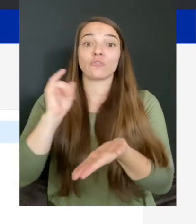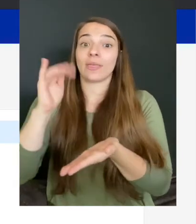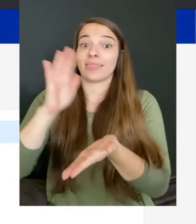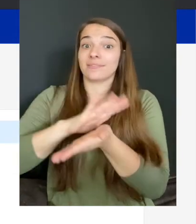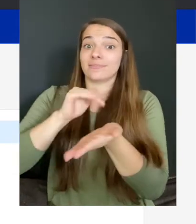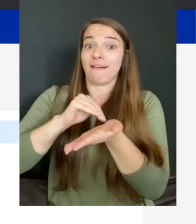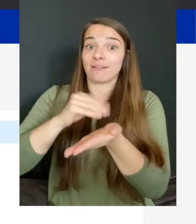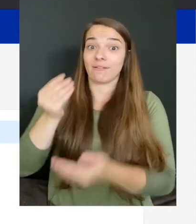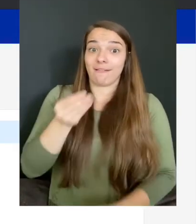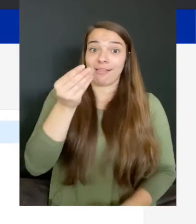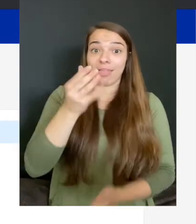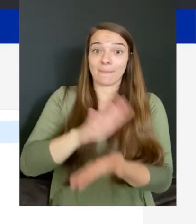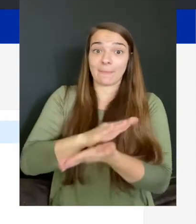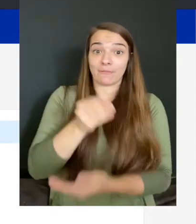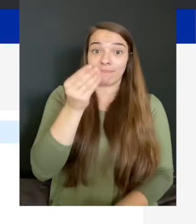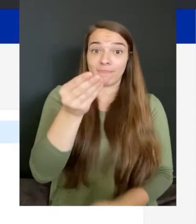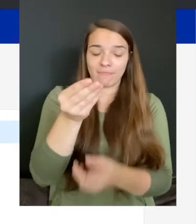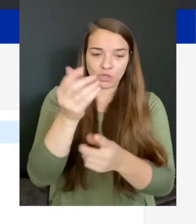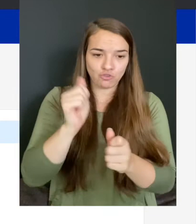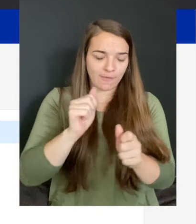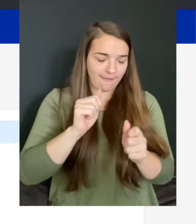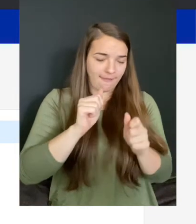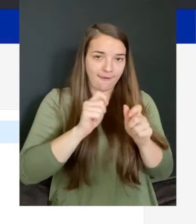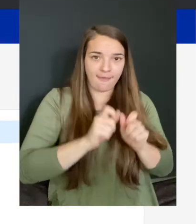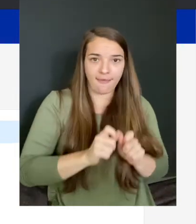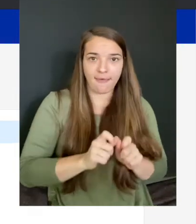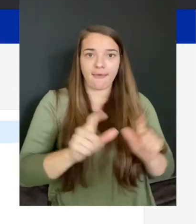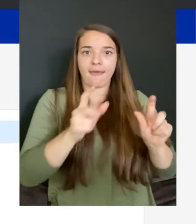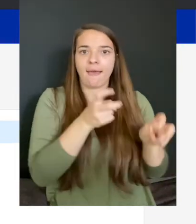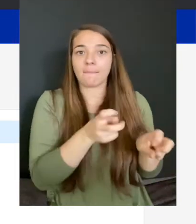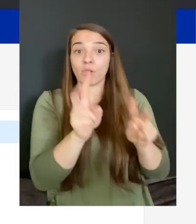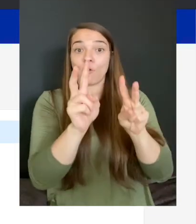doctor, you can upload it here and we will be able to see it and you'll also be able